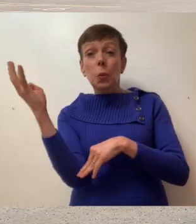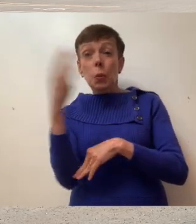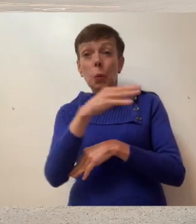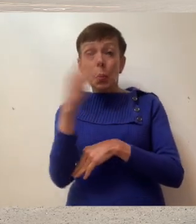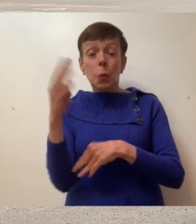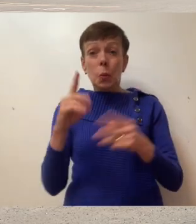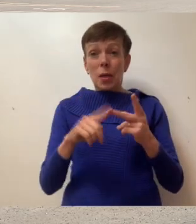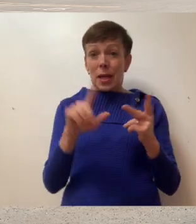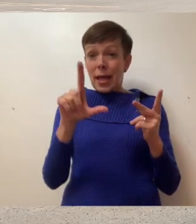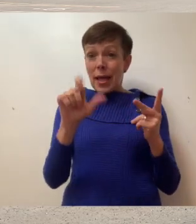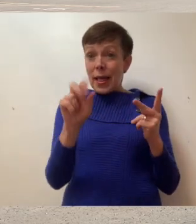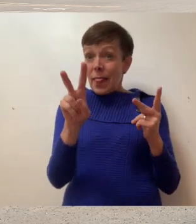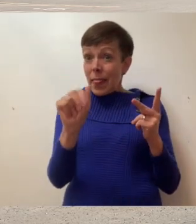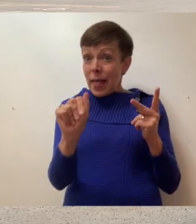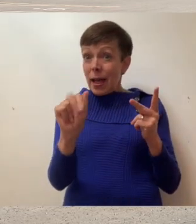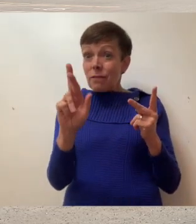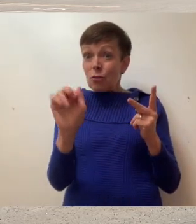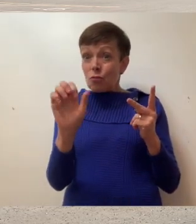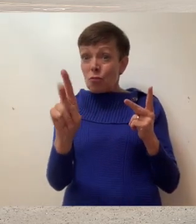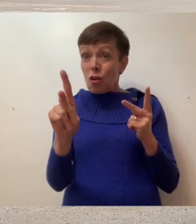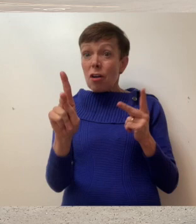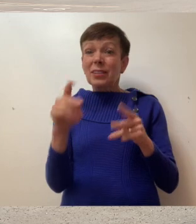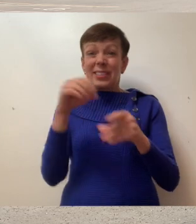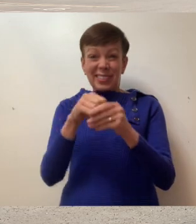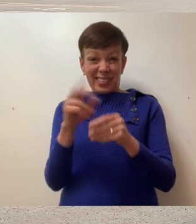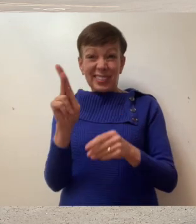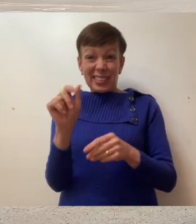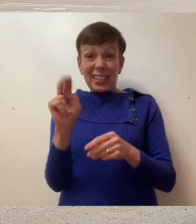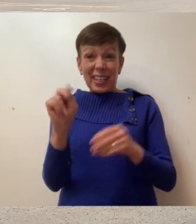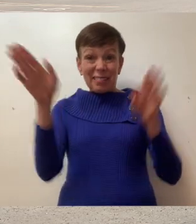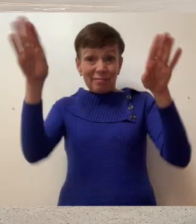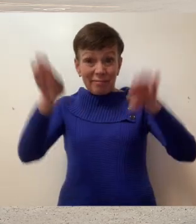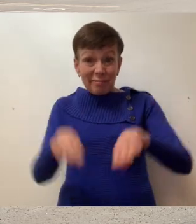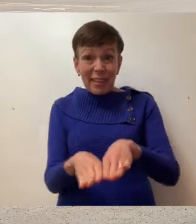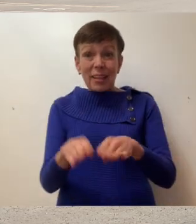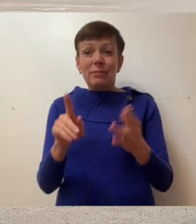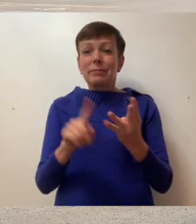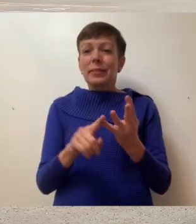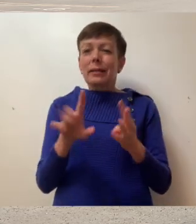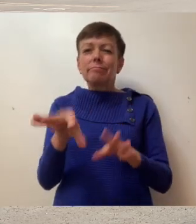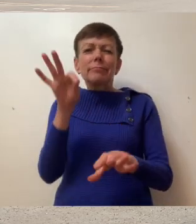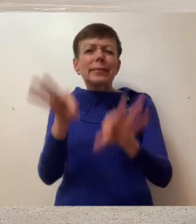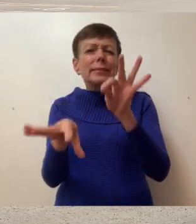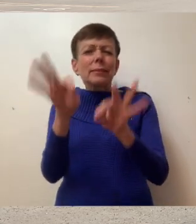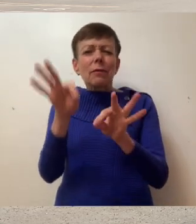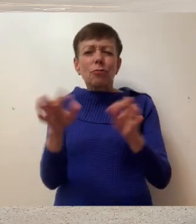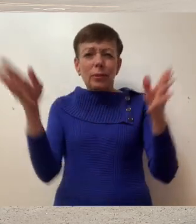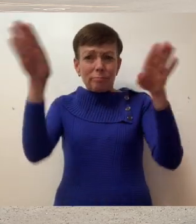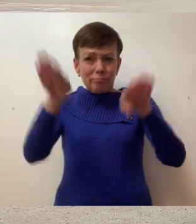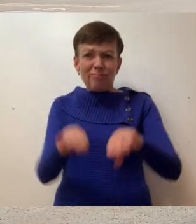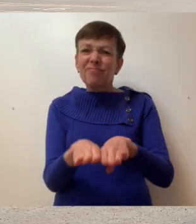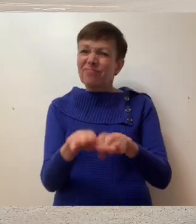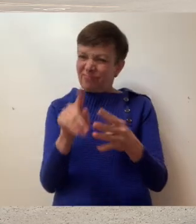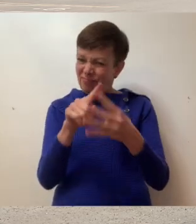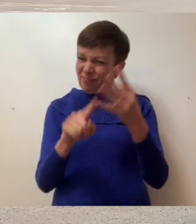Kanyon, and Discovery Canyon. As we continue through the summer we will be constantly reassessing to determine when